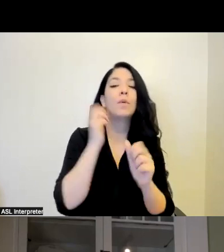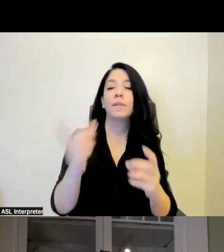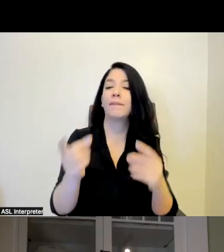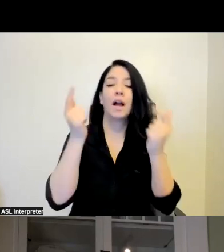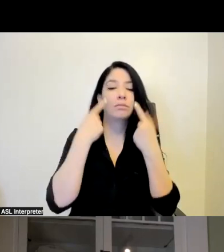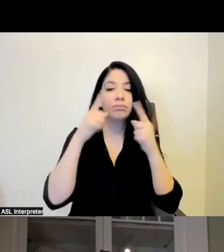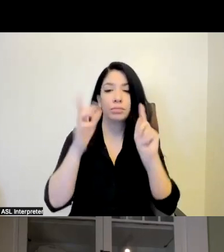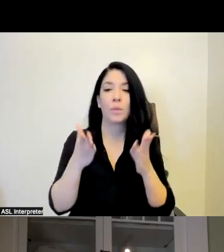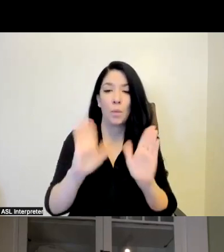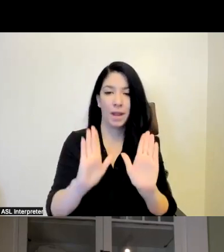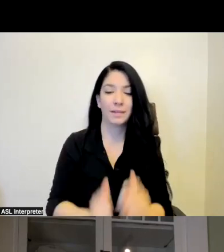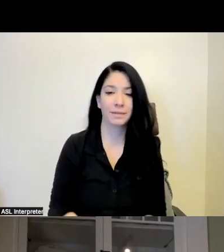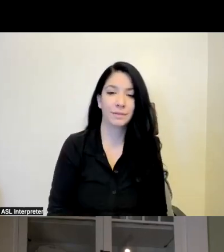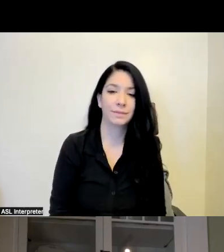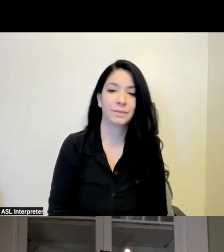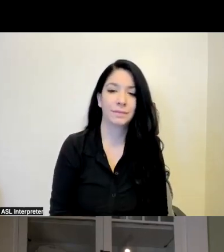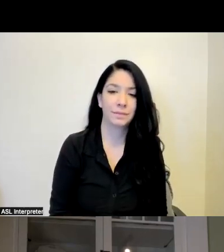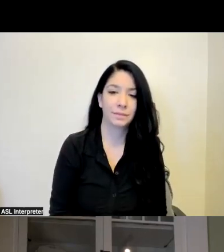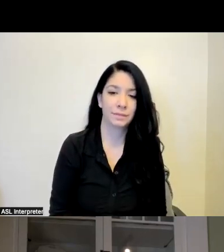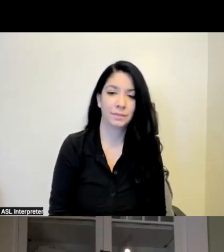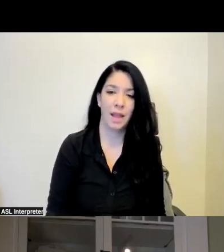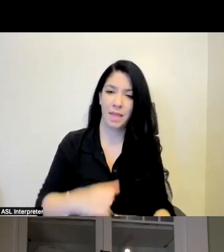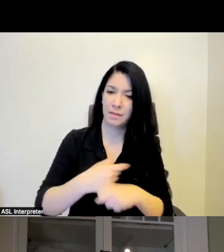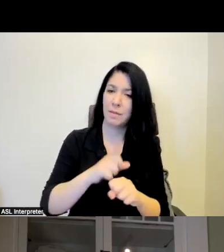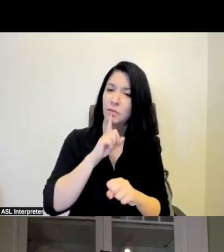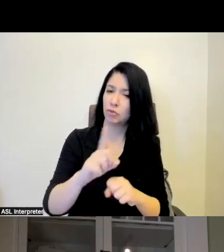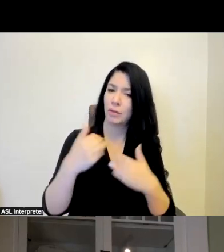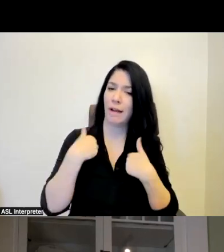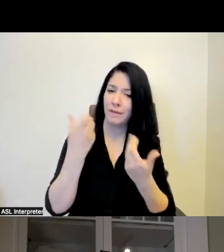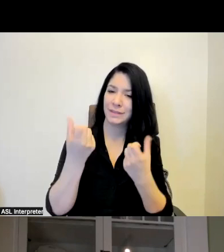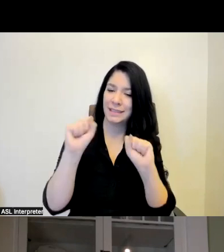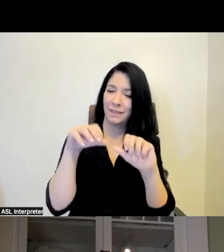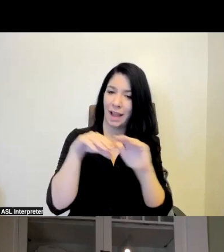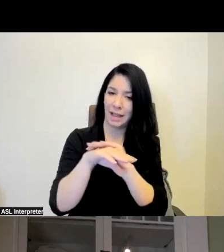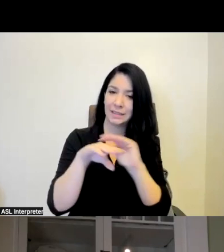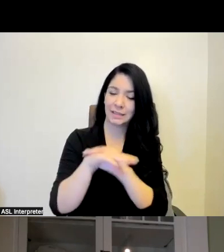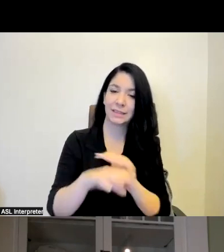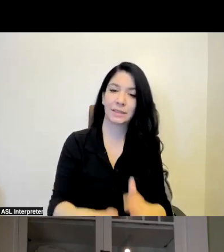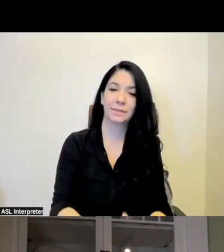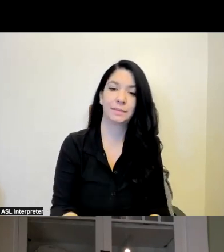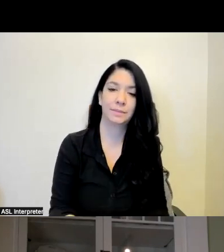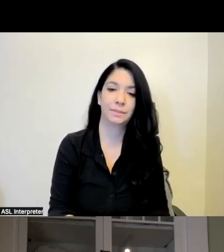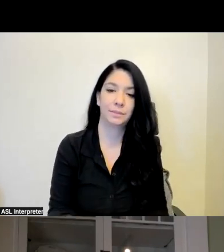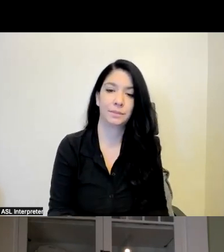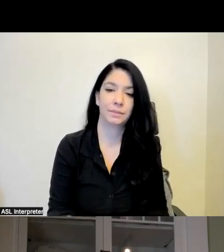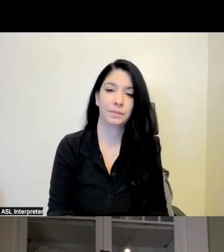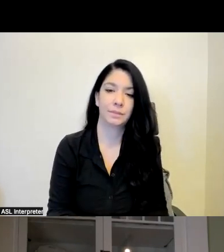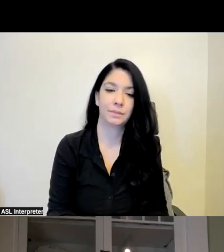to ensure safe access within the healthcare situations.